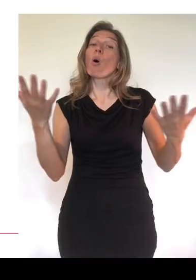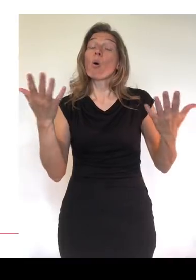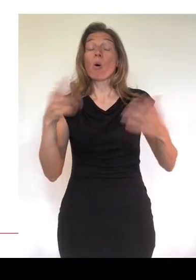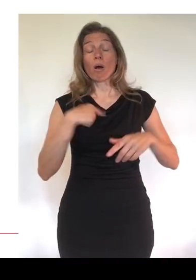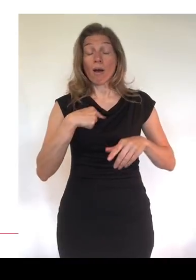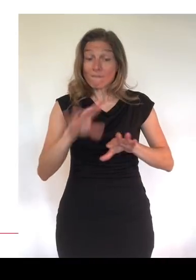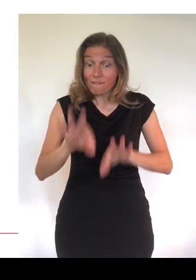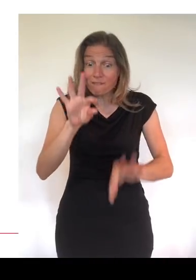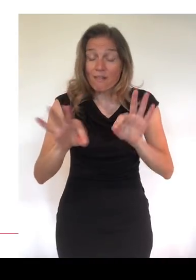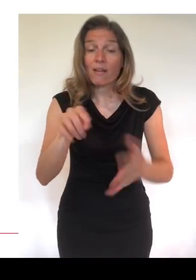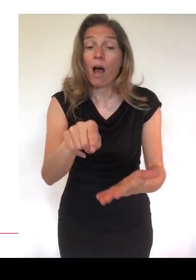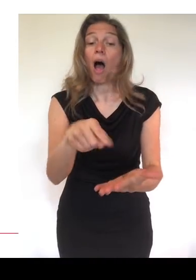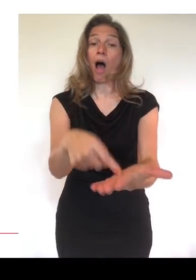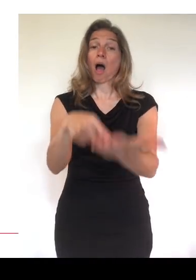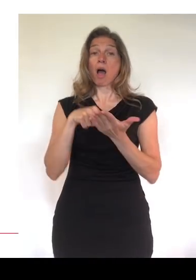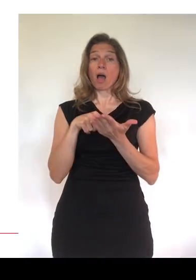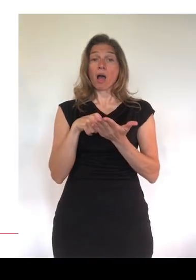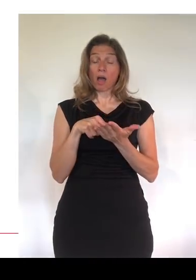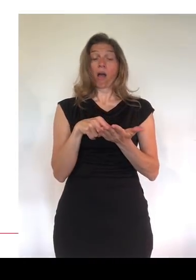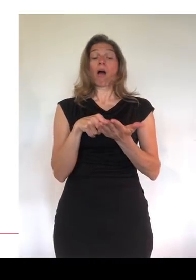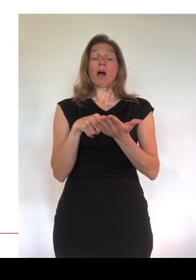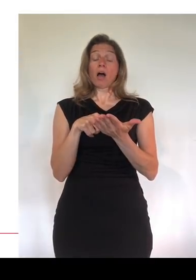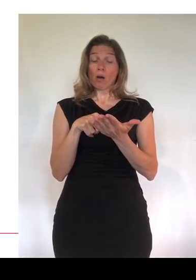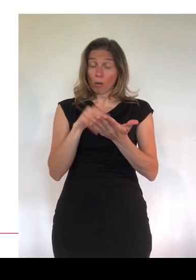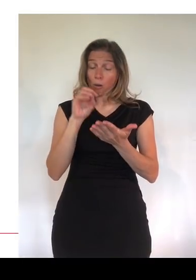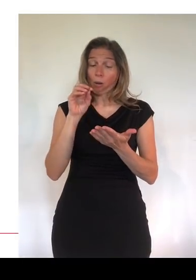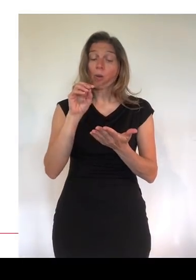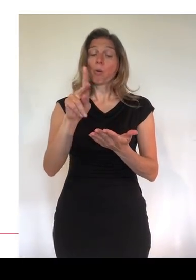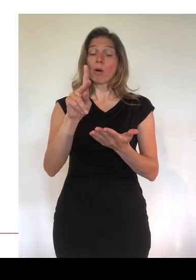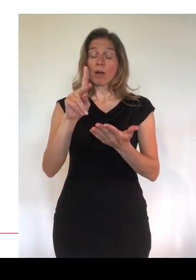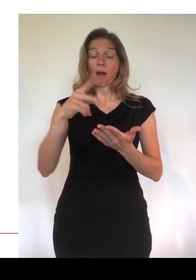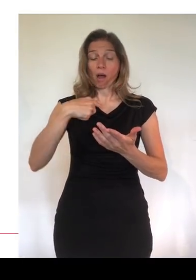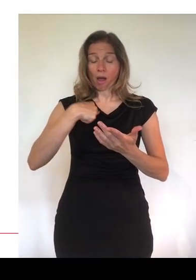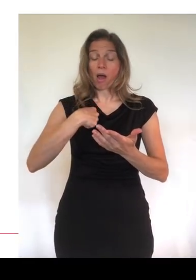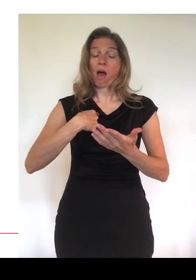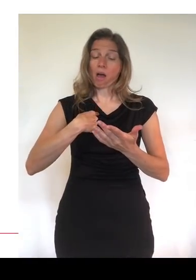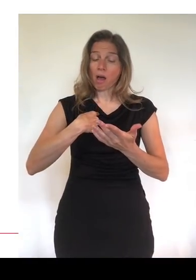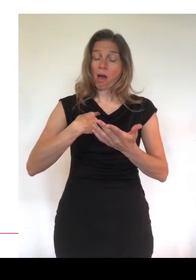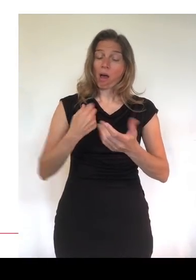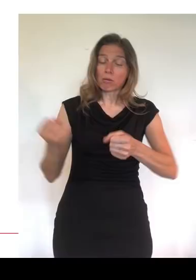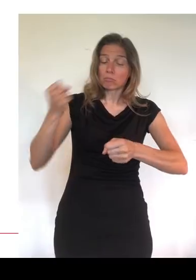current project because it could highlight aspects that you thought you